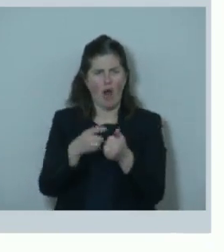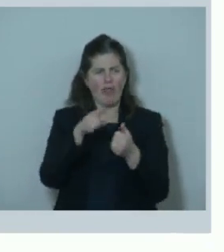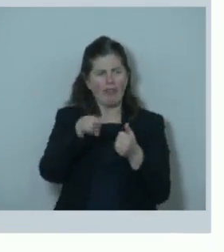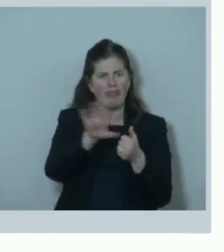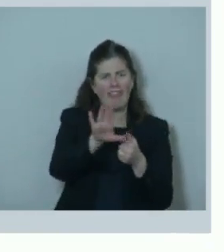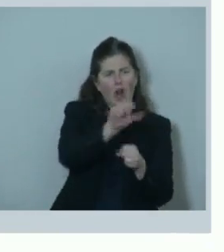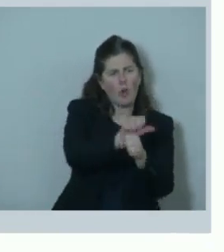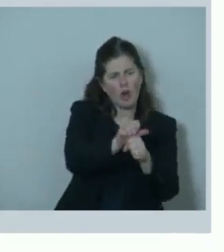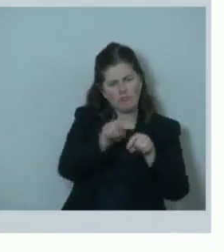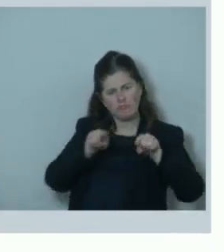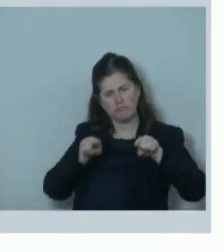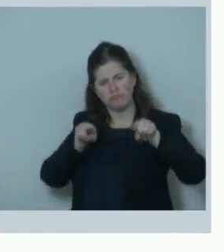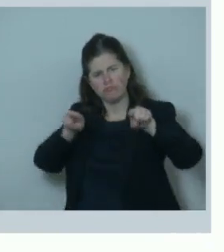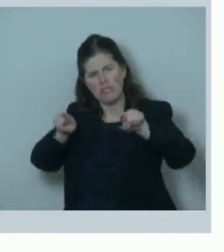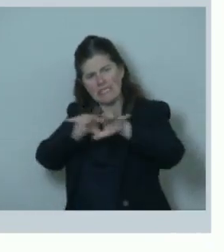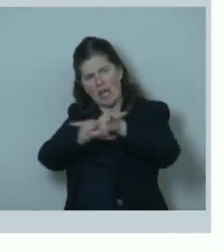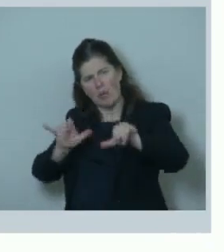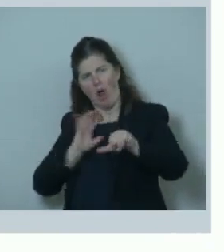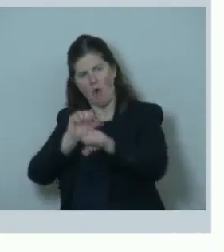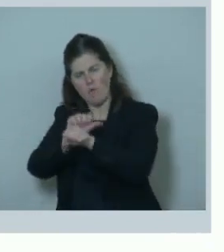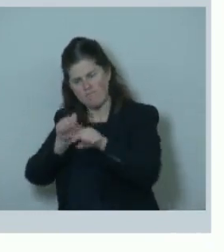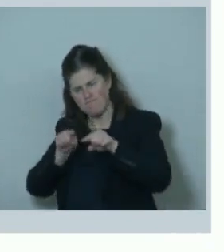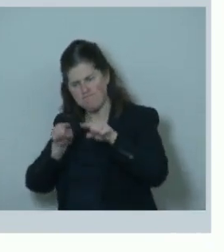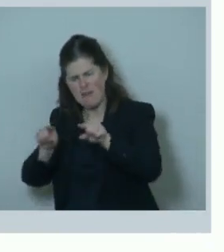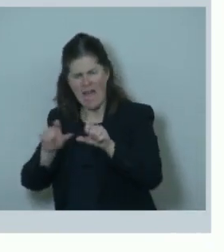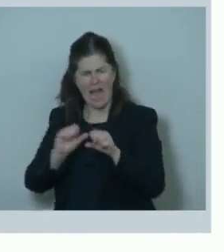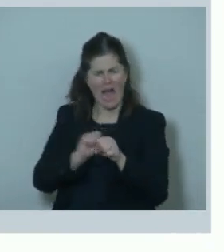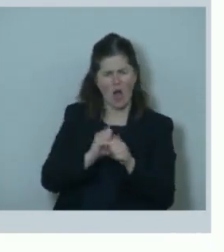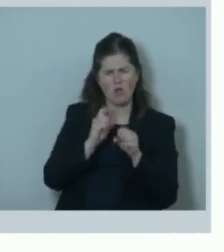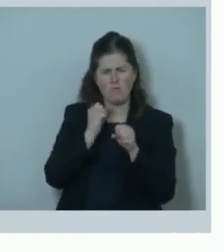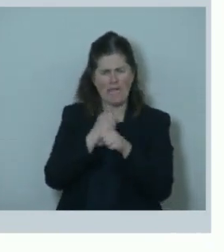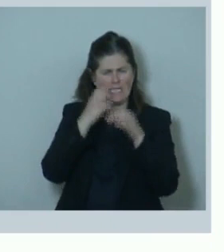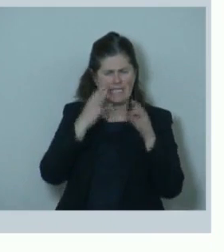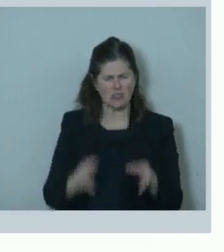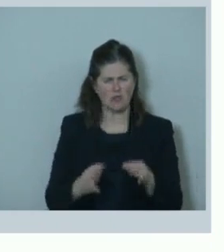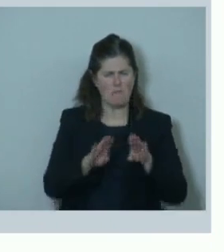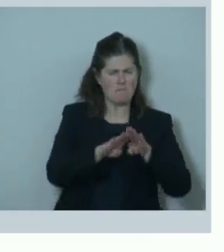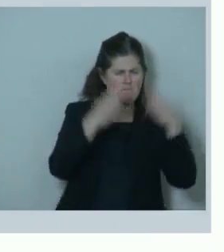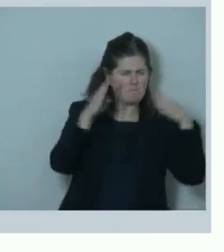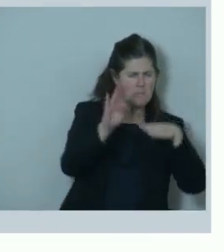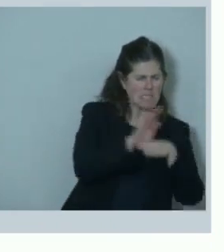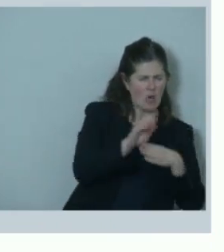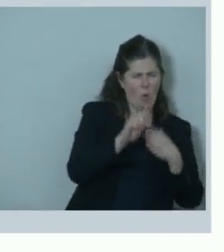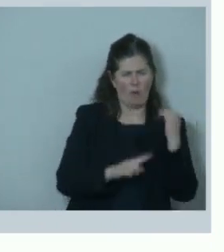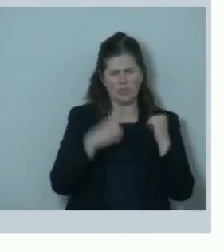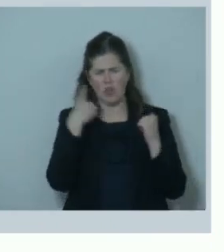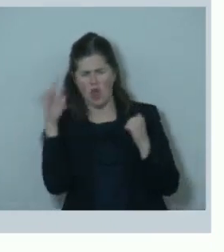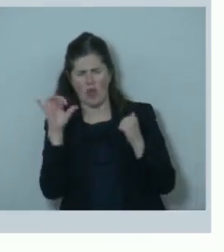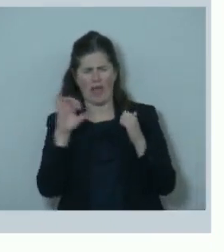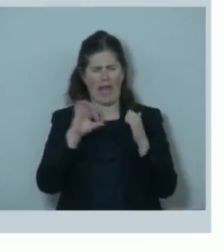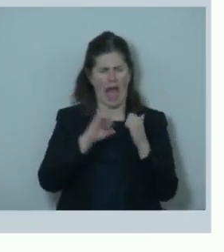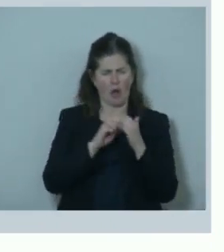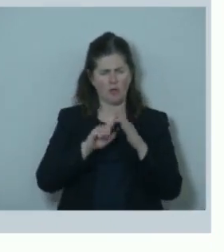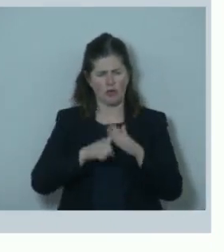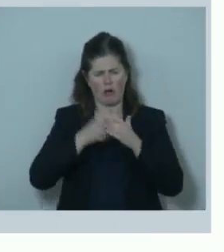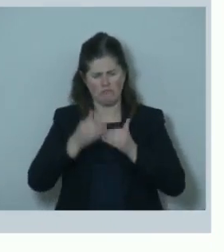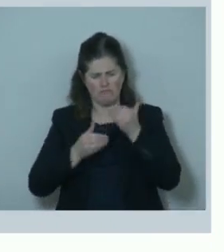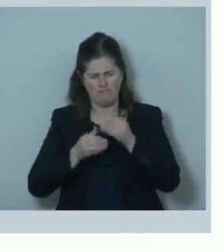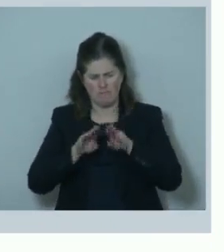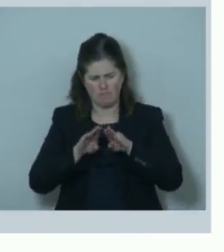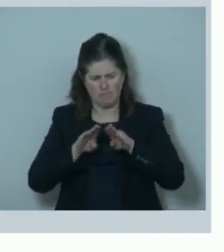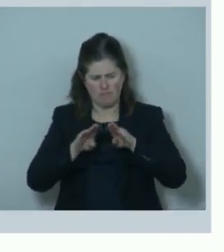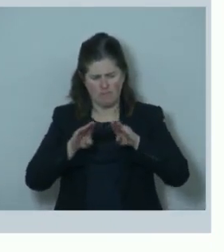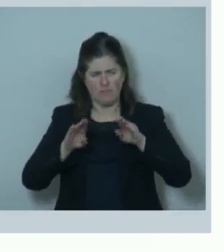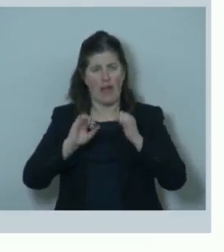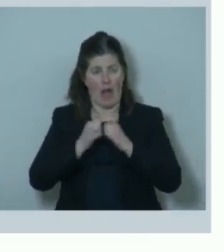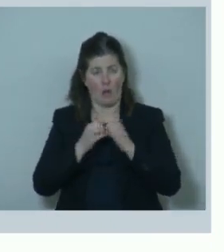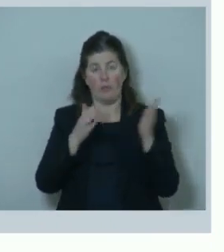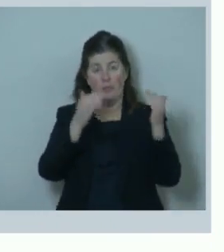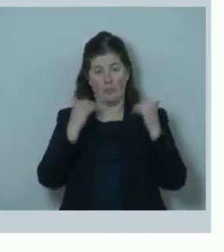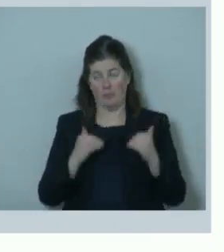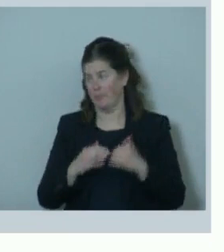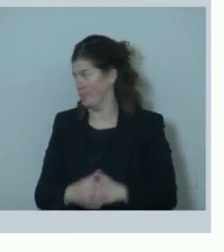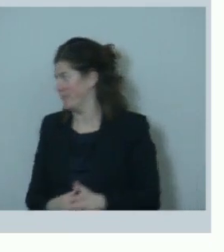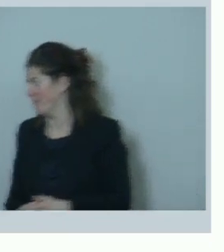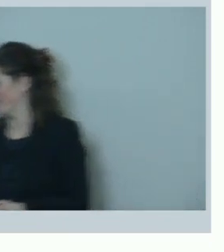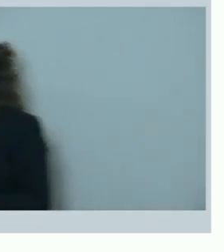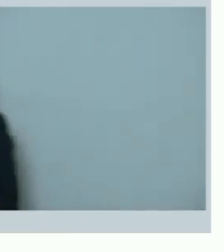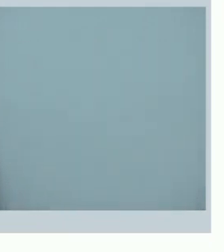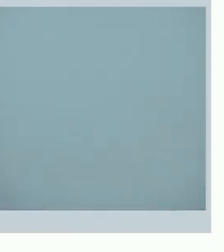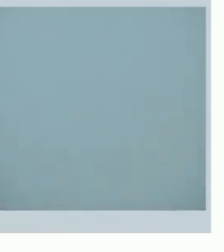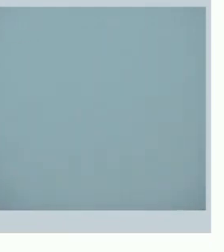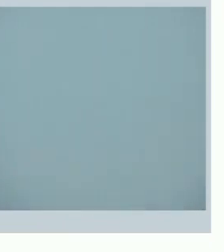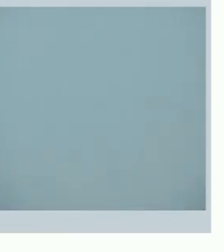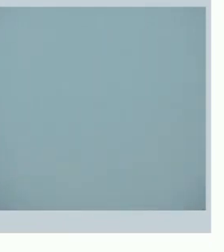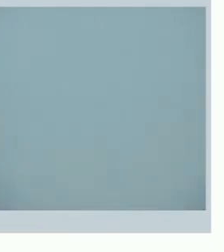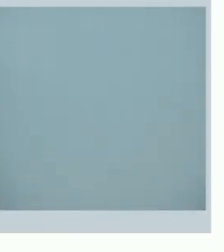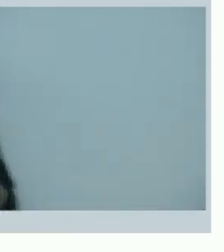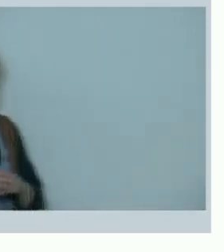EVEN THE DEPARTMENT OF HEALTH WILL HAVE HEALTH CARE LEADERS TALKING TO US ABOUT THESE PARALLEL EFFORTS TO MAKE DECISIONS ABOUT HOW YOU OPEN UP BUSINESSES, WHAT DOES IT LOOK